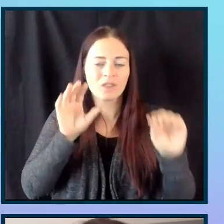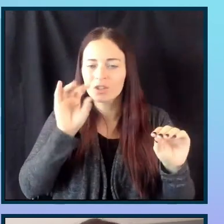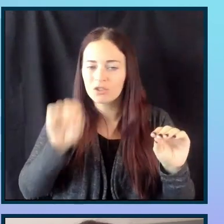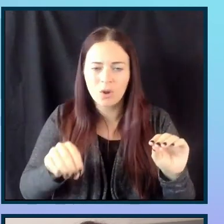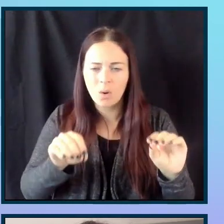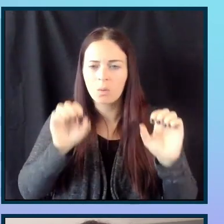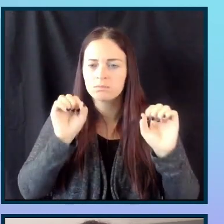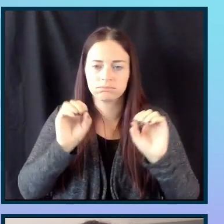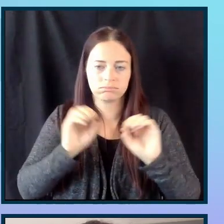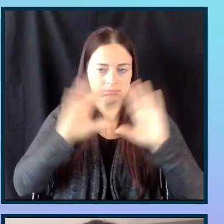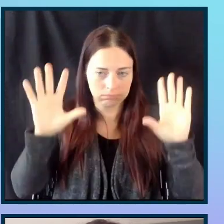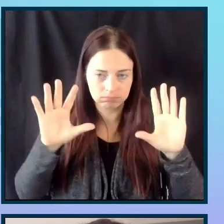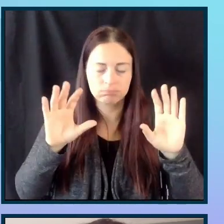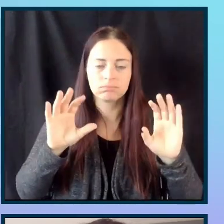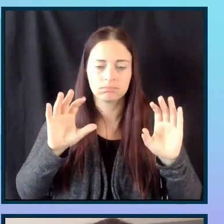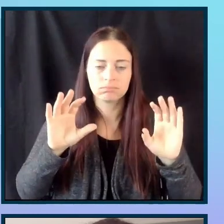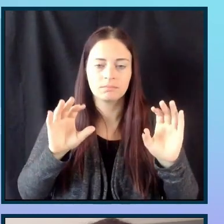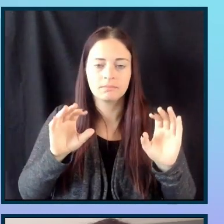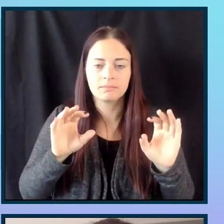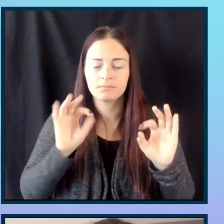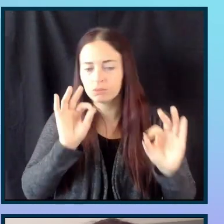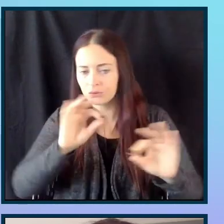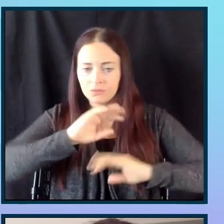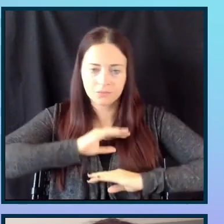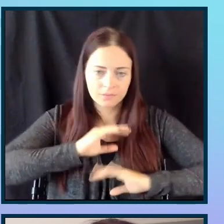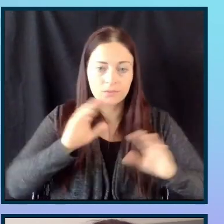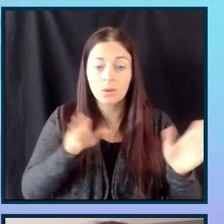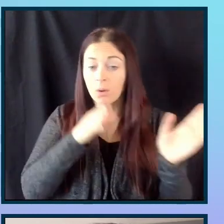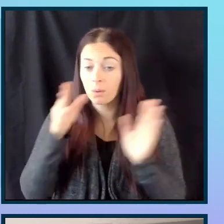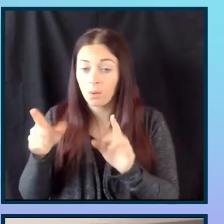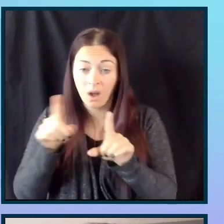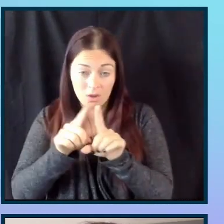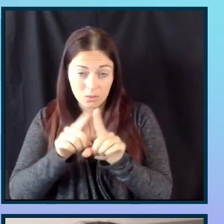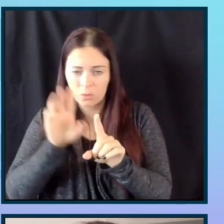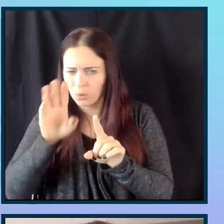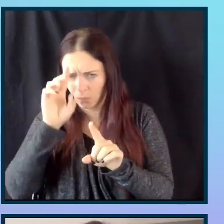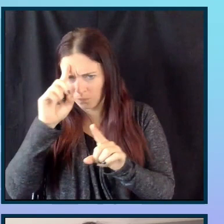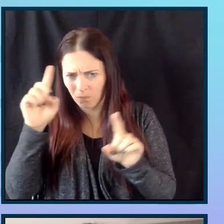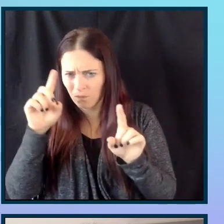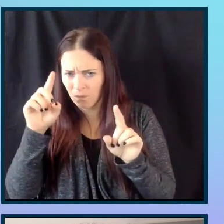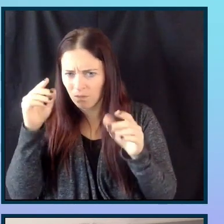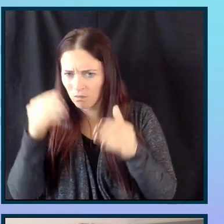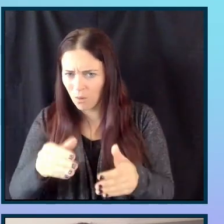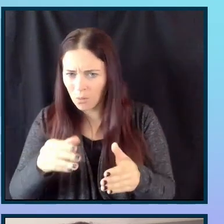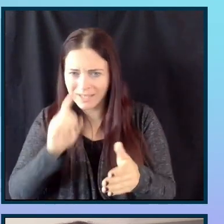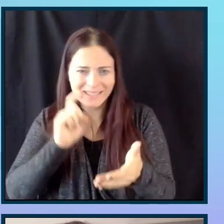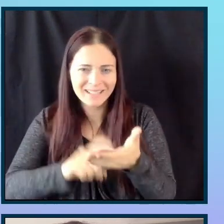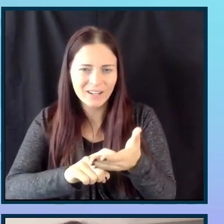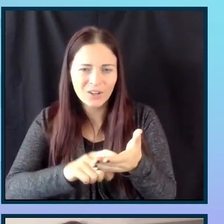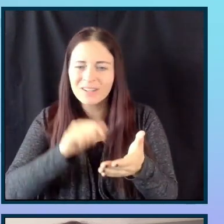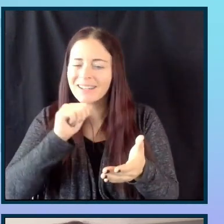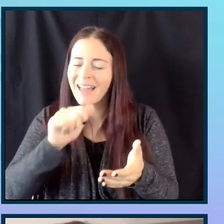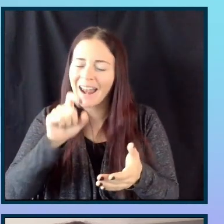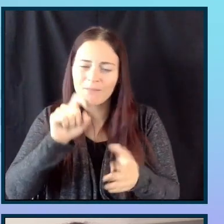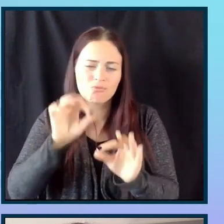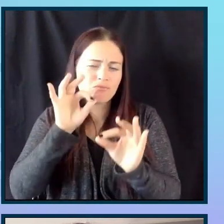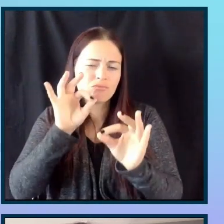Also worth noting, your focus indicator doesn't need to be entirely meet that 3:1 contrast ratio.